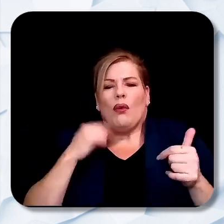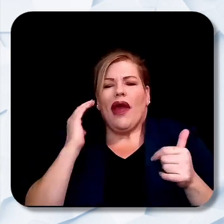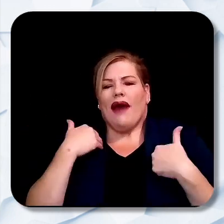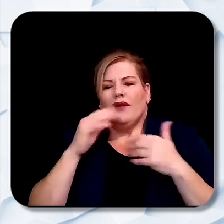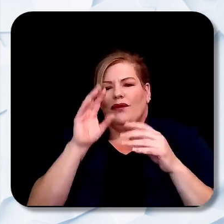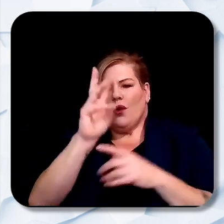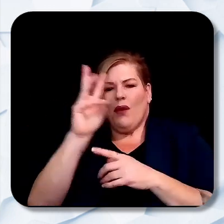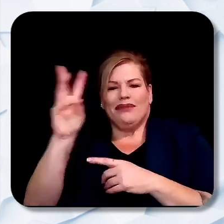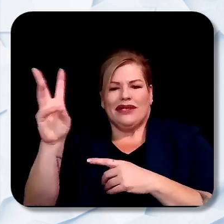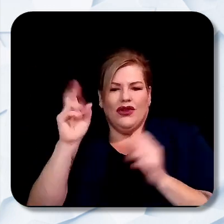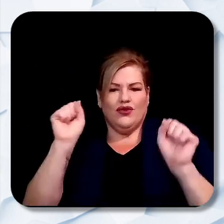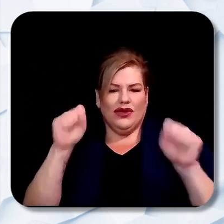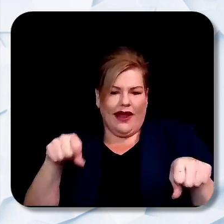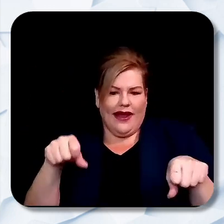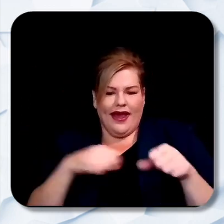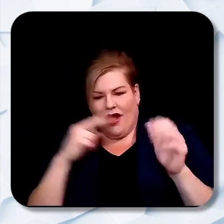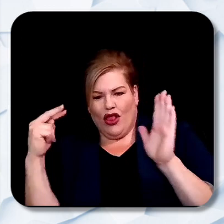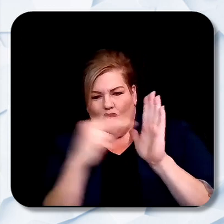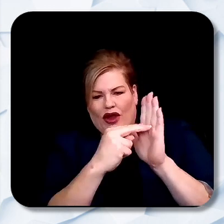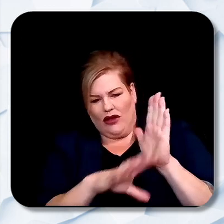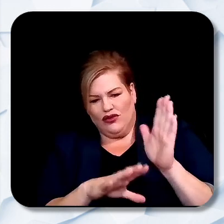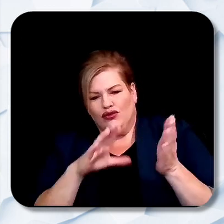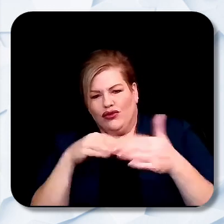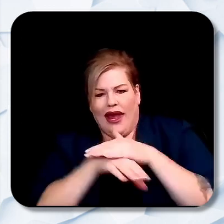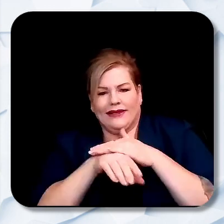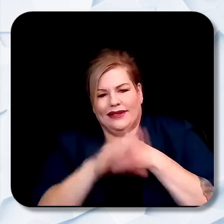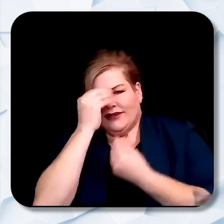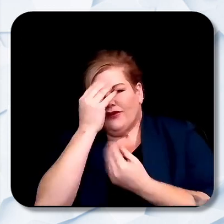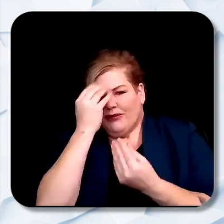access to. To obtain this information. And of course, behind each of these data